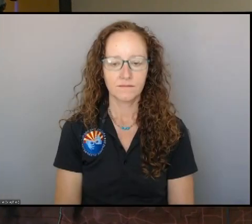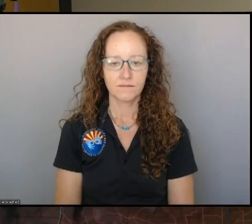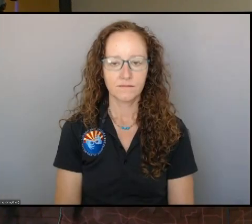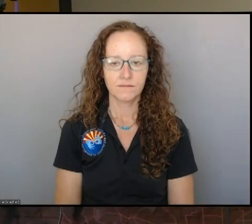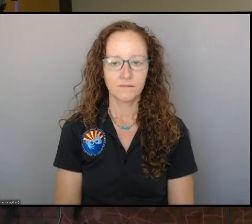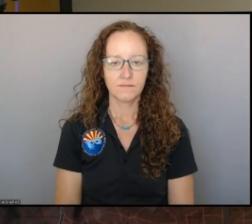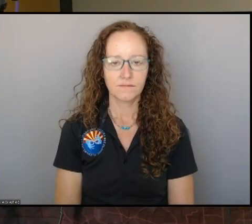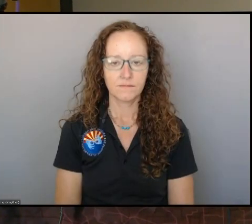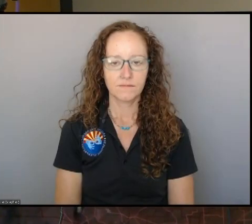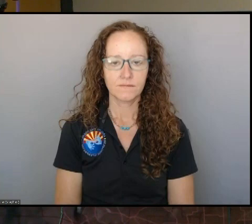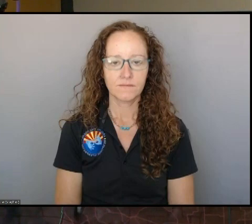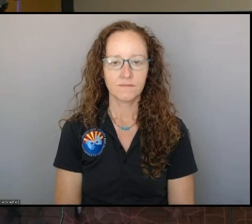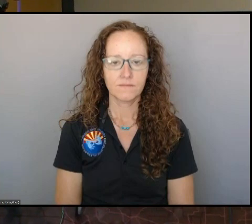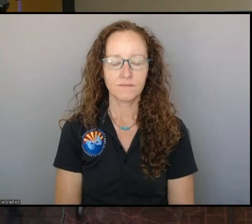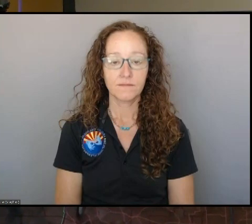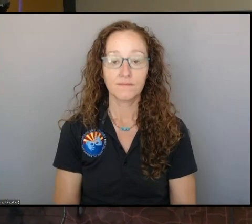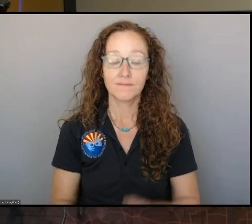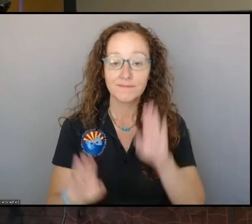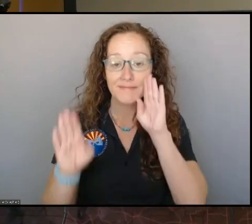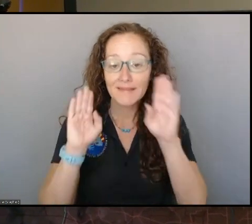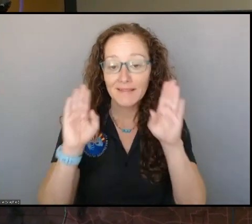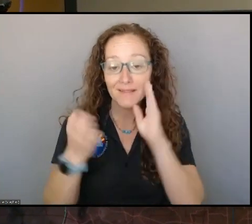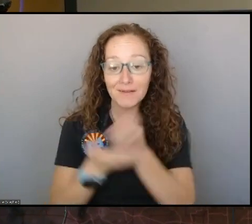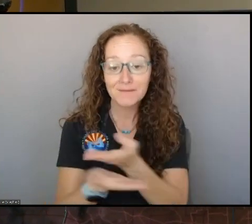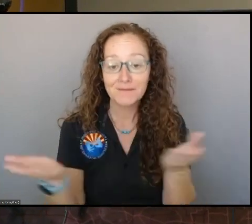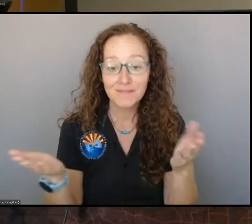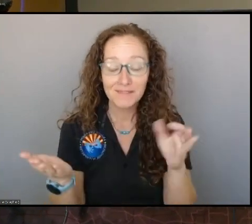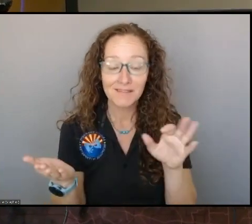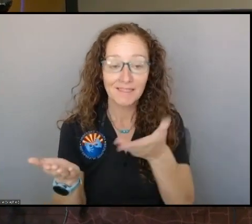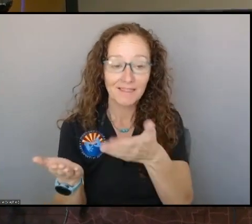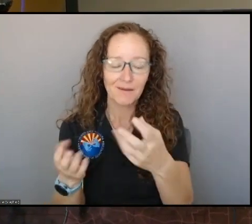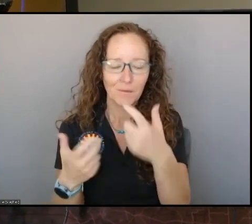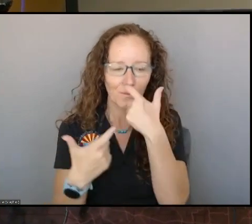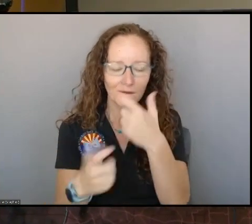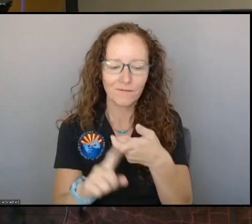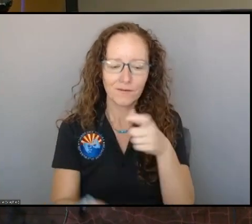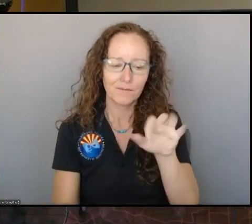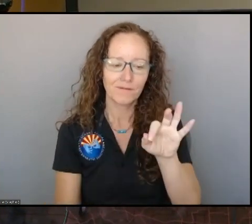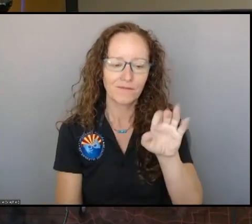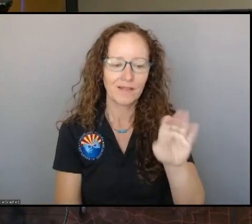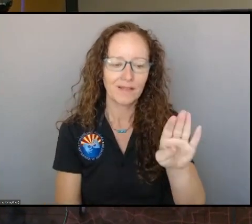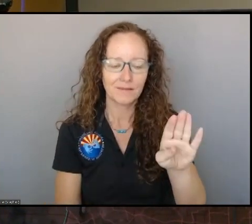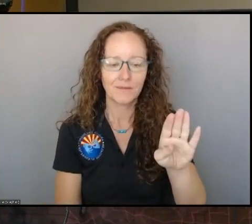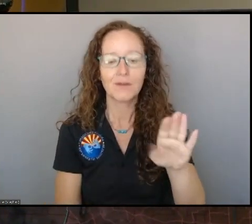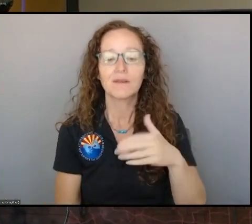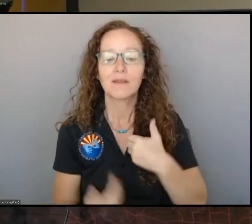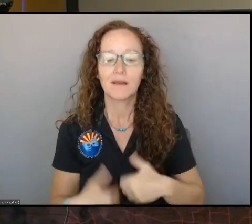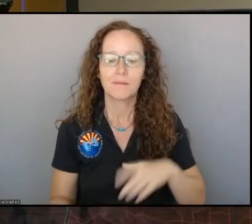Hello, everybody out in Facebook. This is Tom Bird. I'm the Incident Meteorologist with Southwest Team 2 here on the